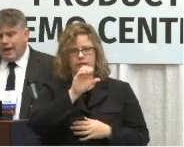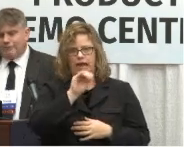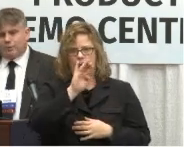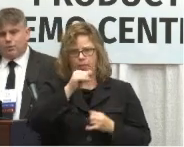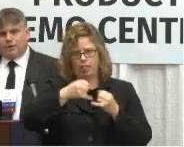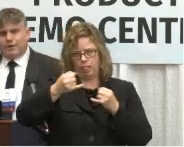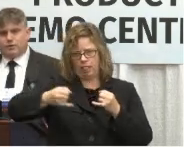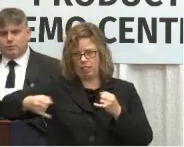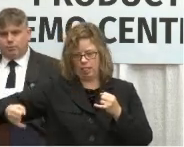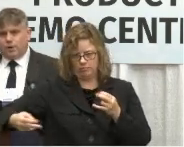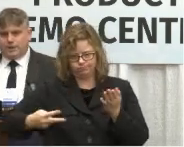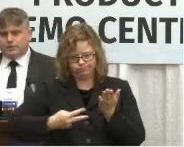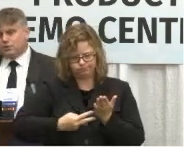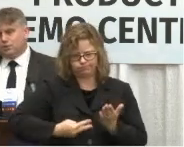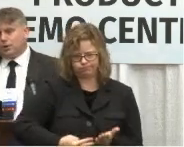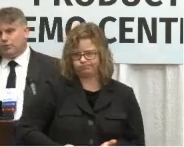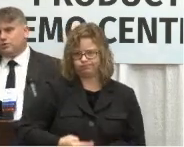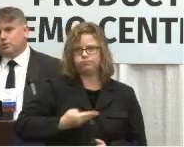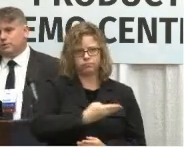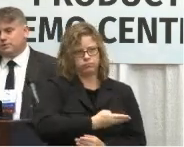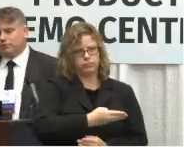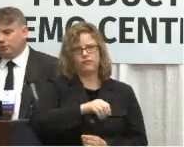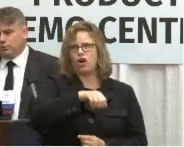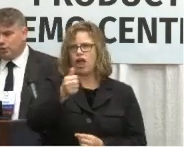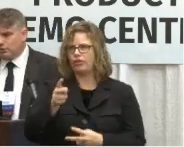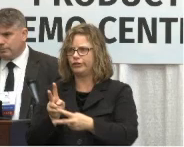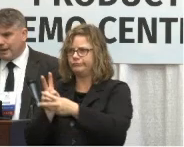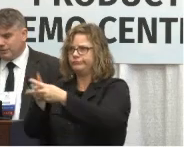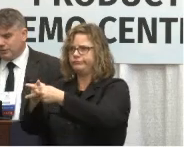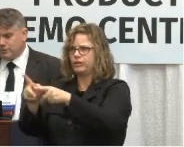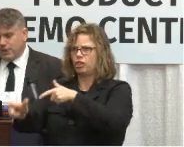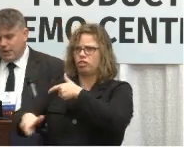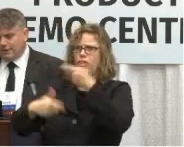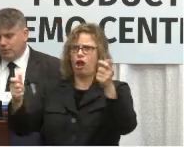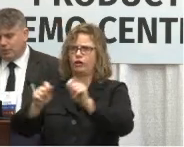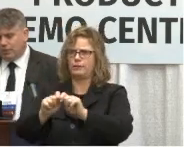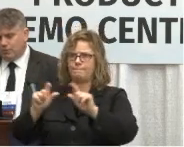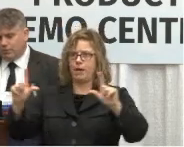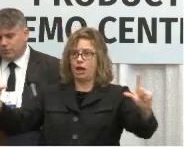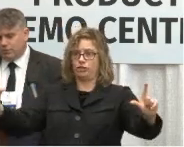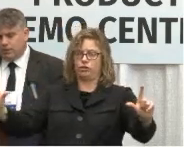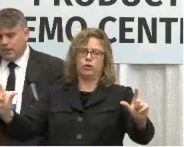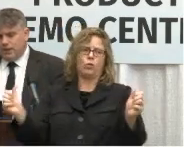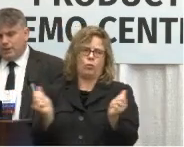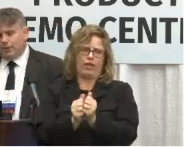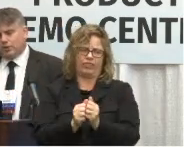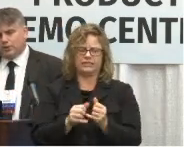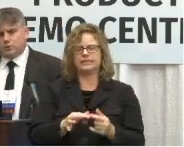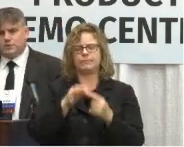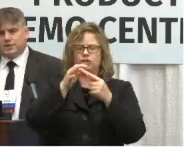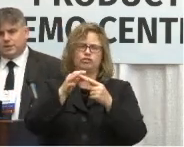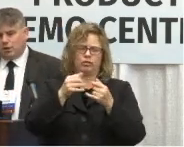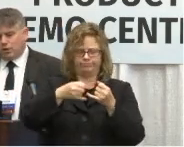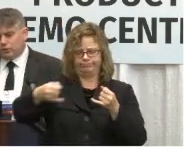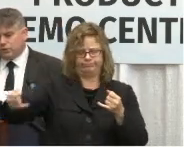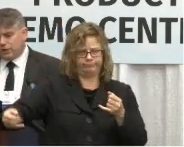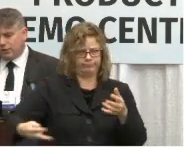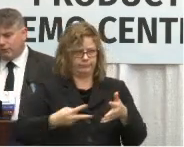to plug into other sources for larger monitors and they will come with the unit. And we can also set the auto shut-off